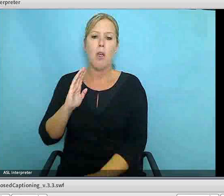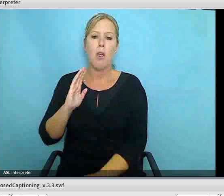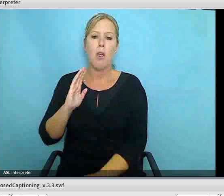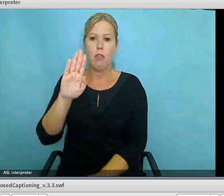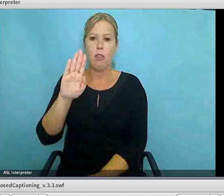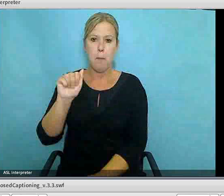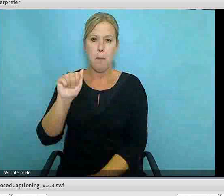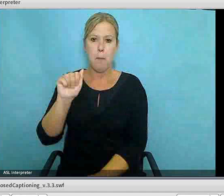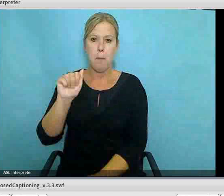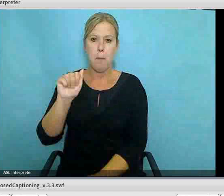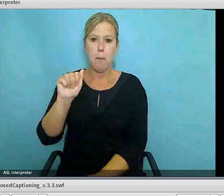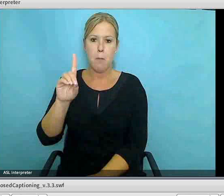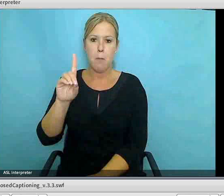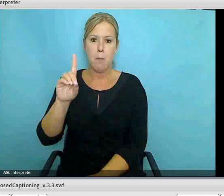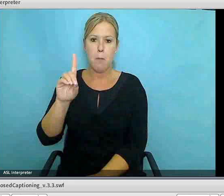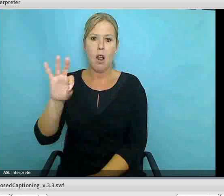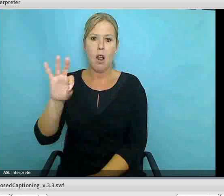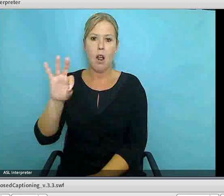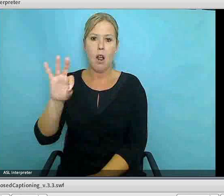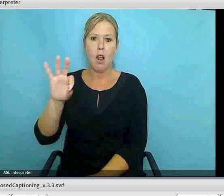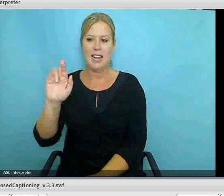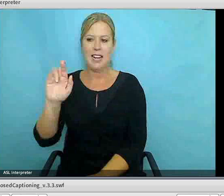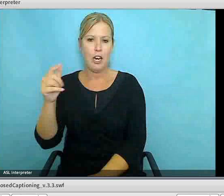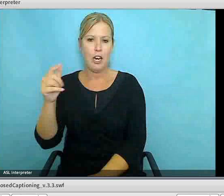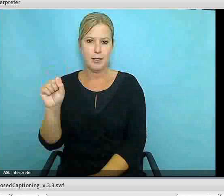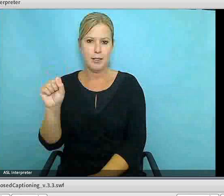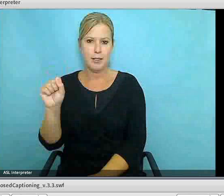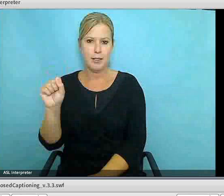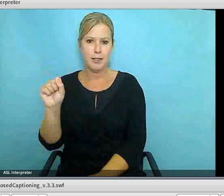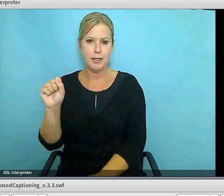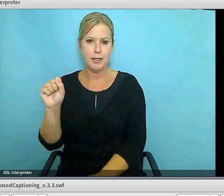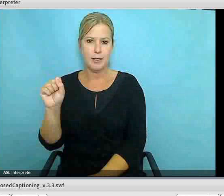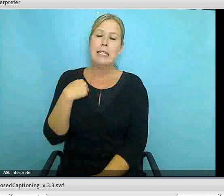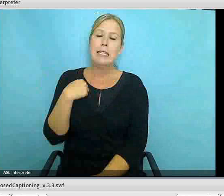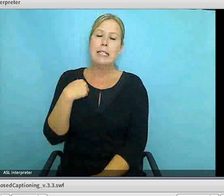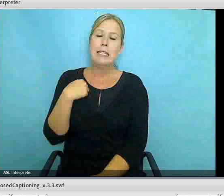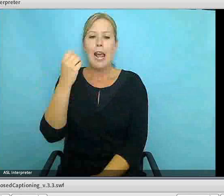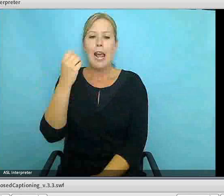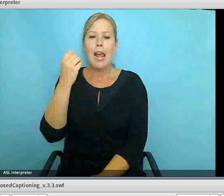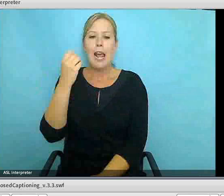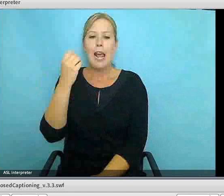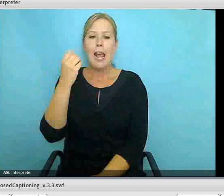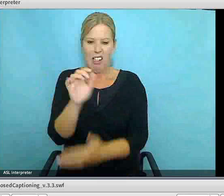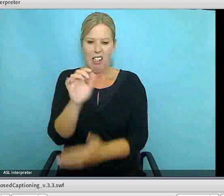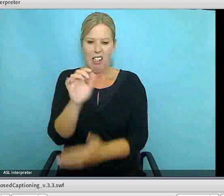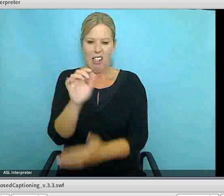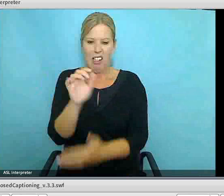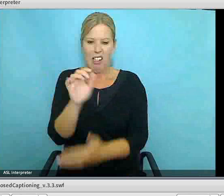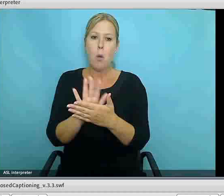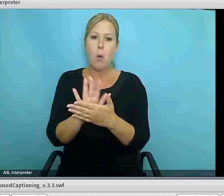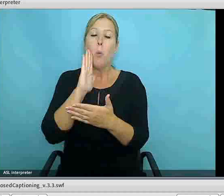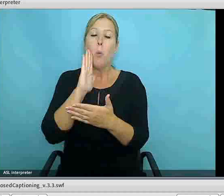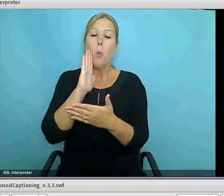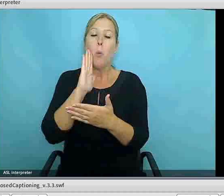But I think the rule of thumb you should use is that people in One Care have the full protection